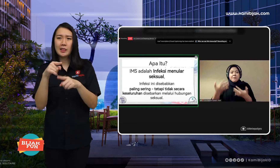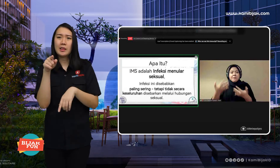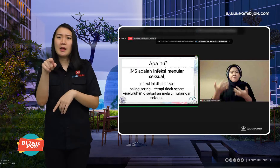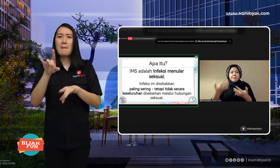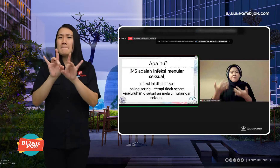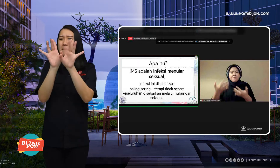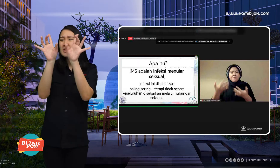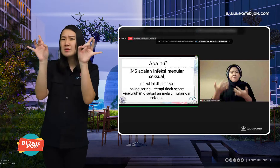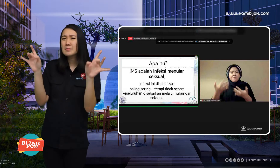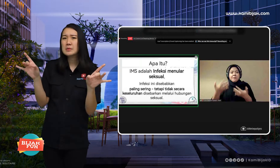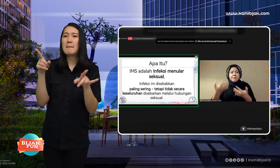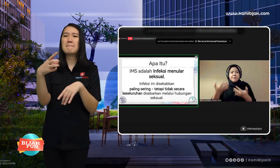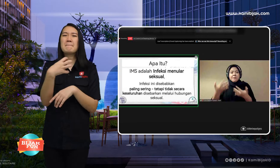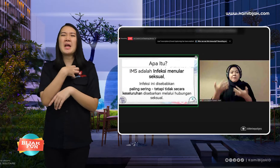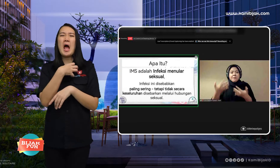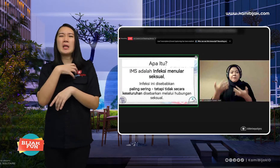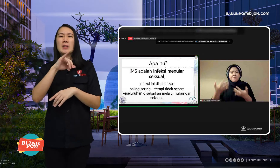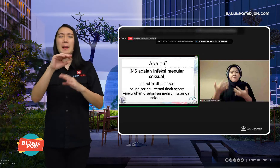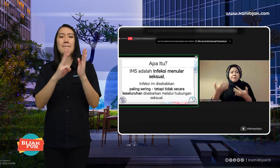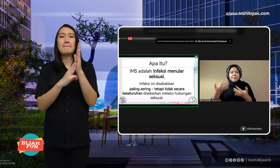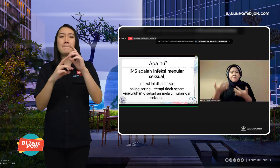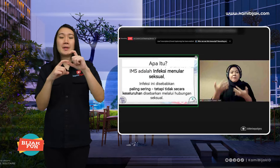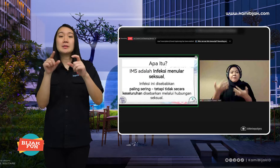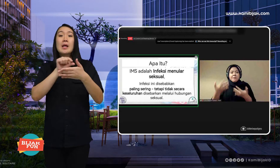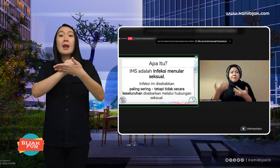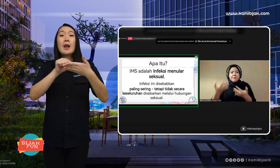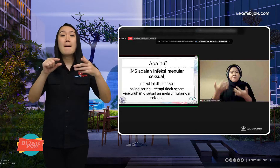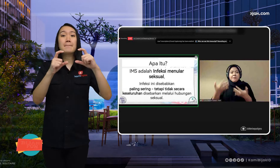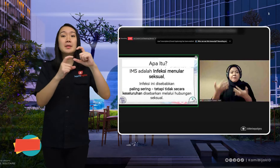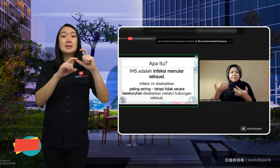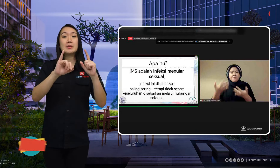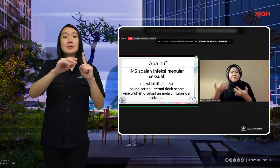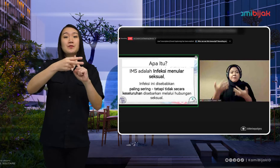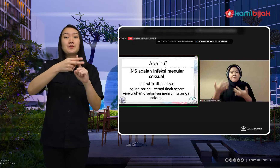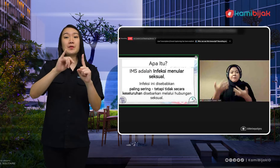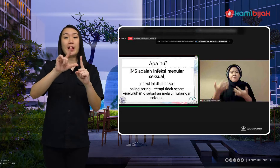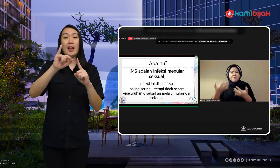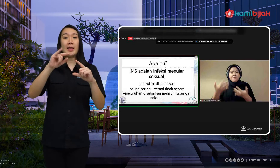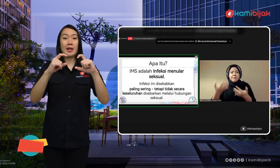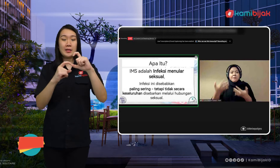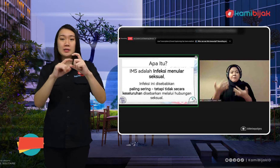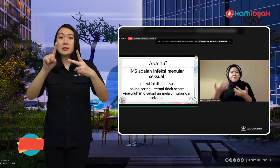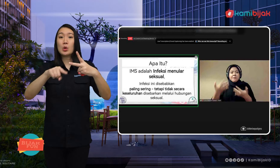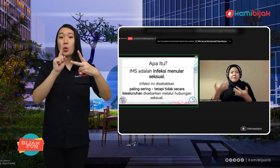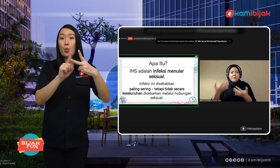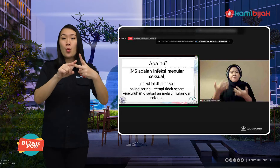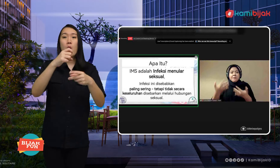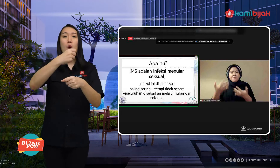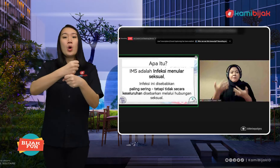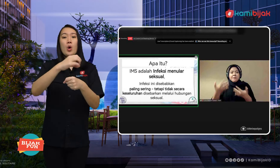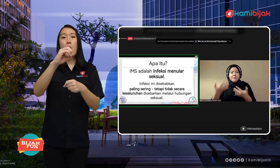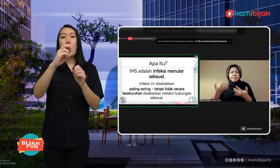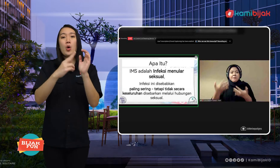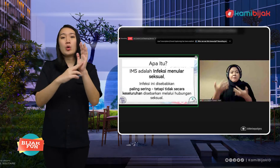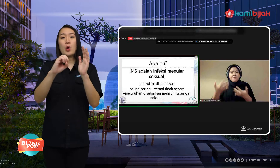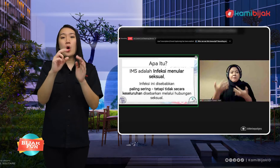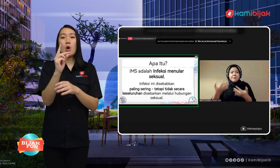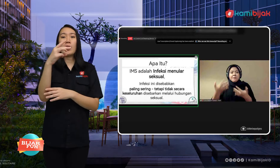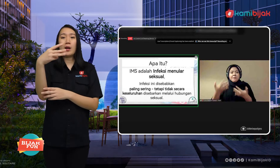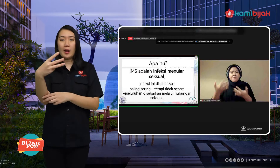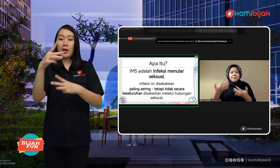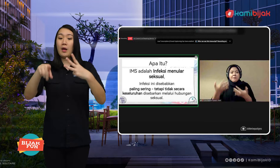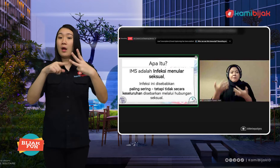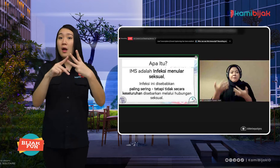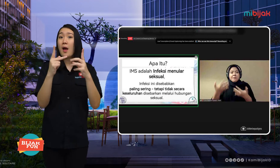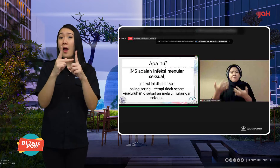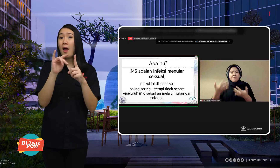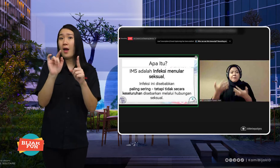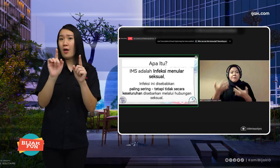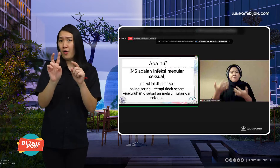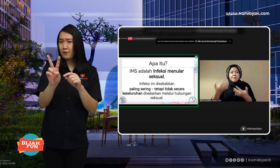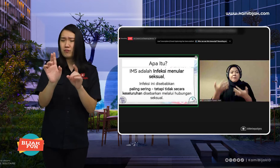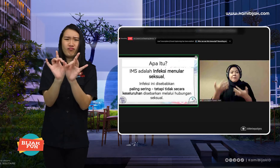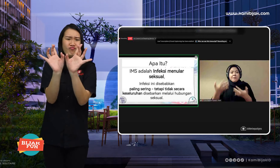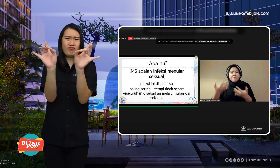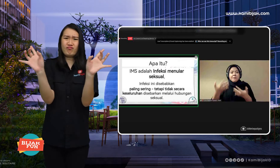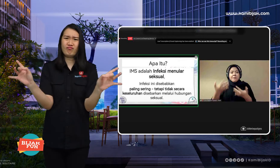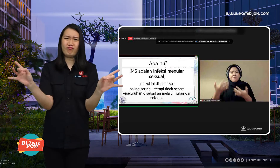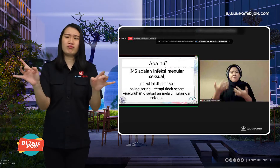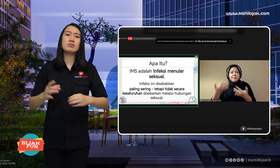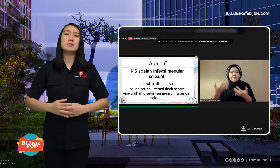The various STI diseases are named syphilis, gonorrhea, HIV, and others.